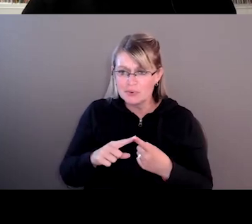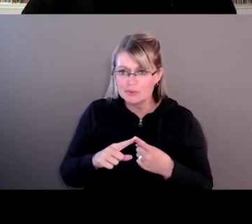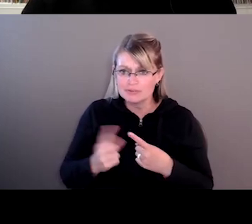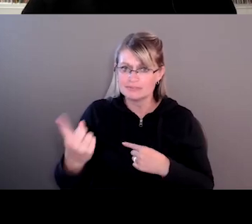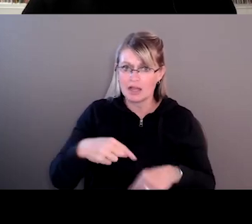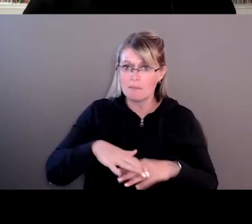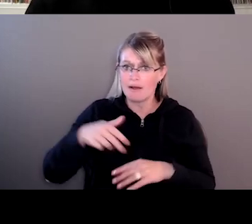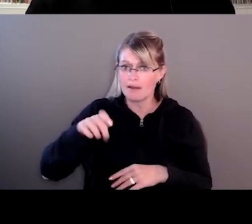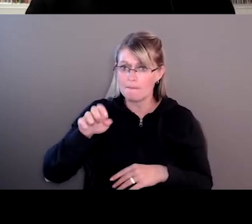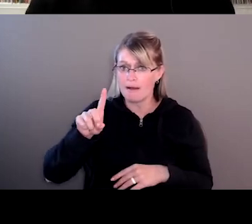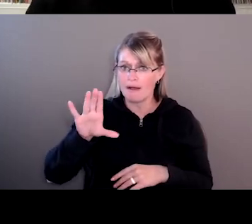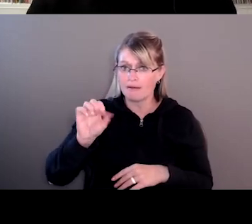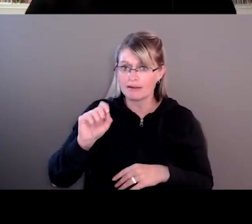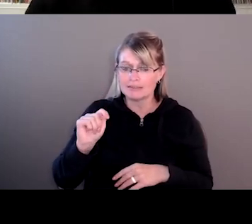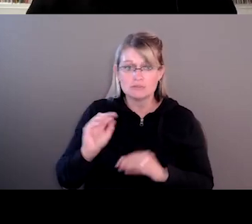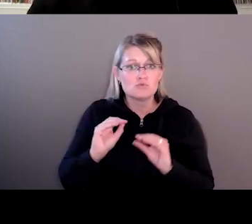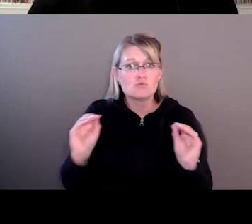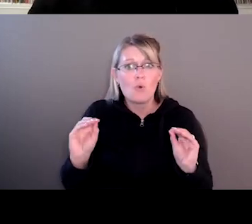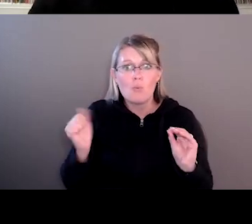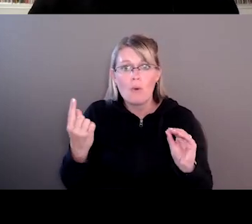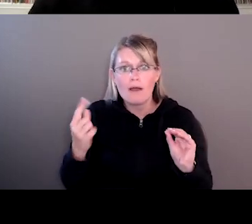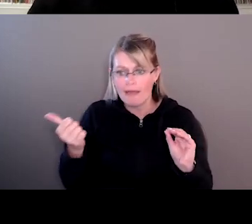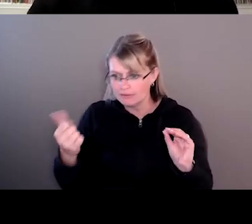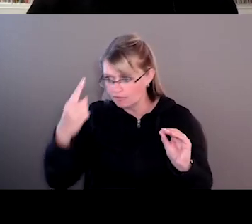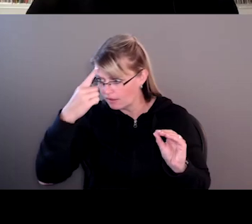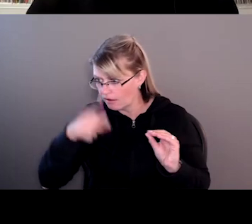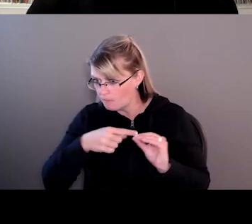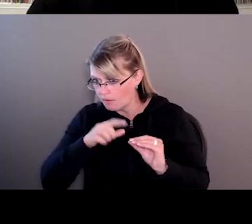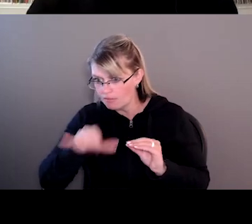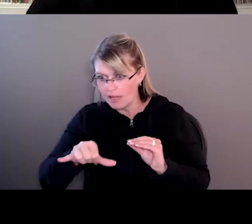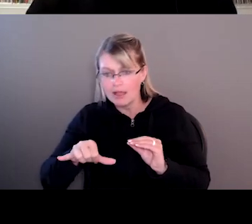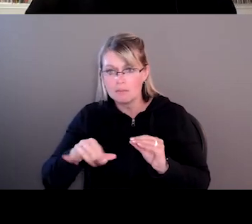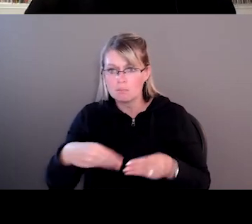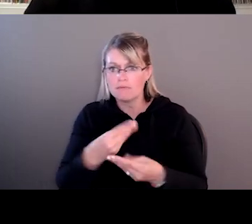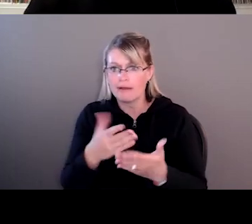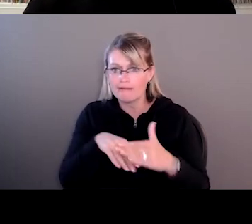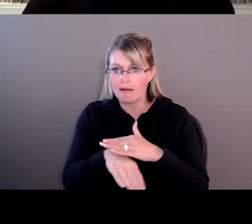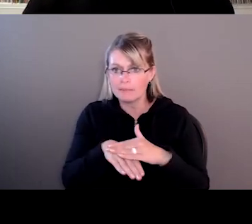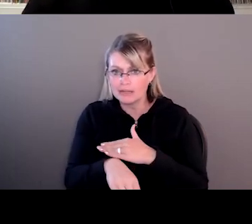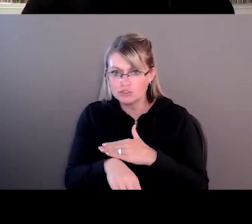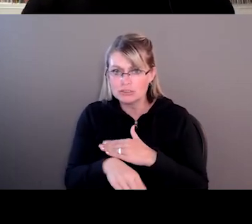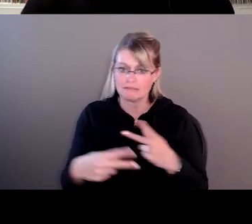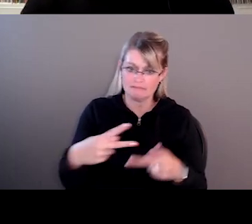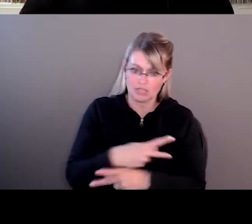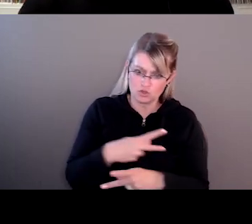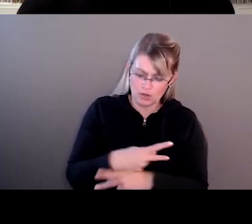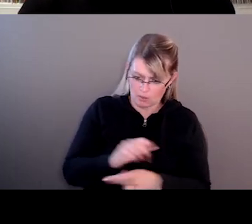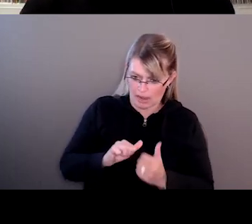on a podcast, no one else thought to providing accommodations, figuring out how to make it